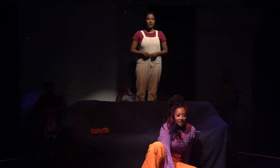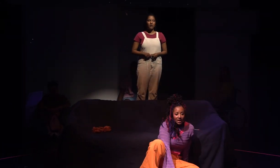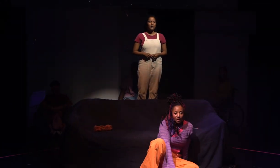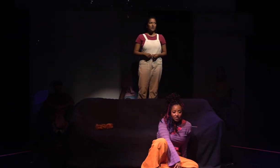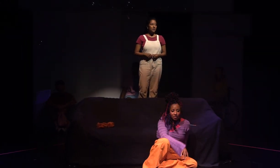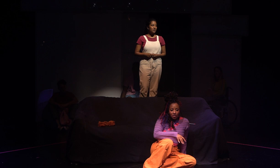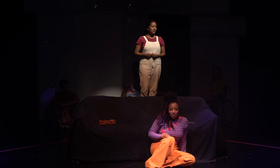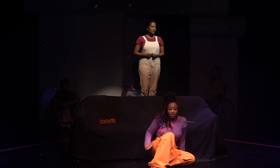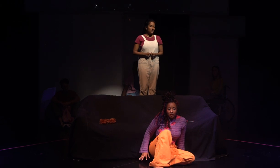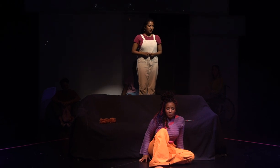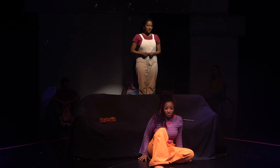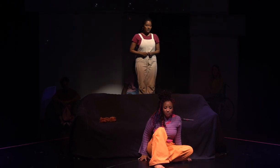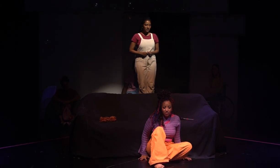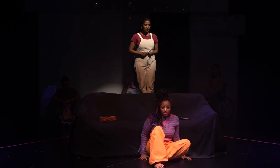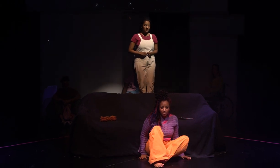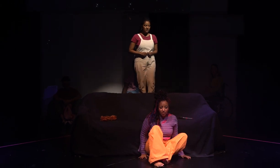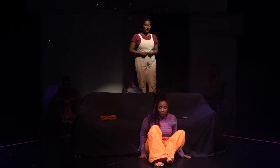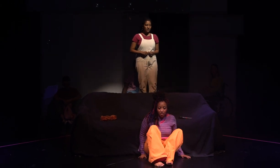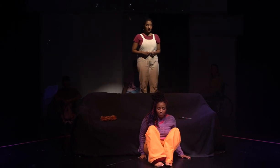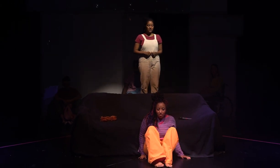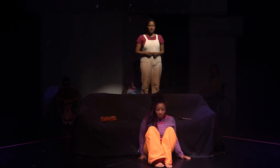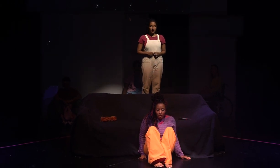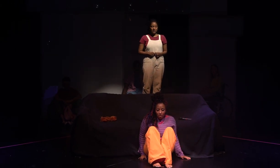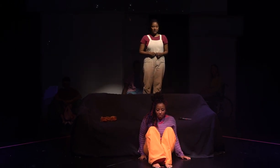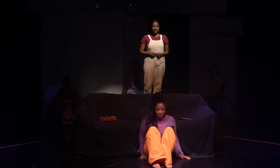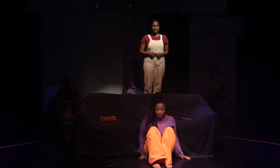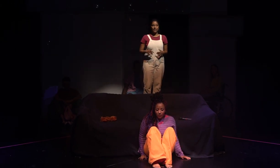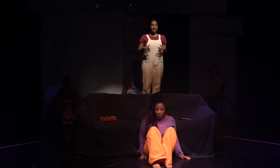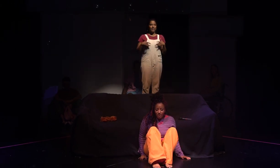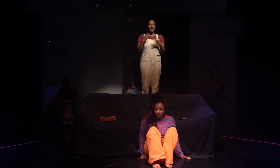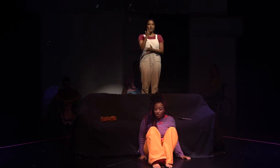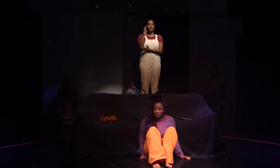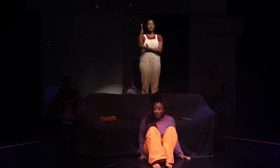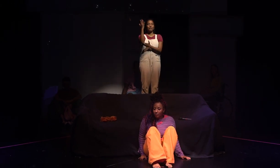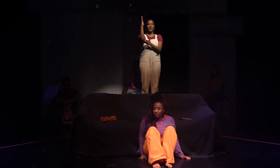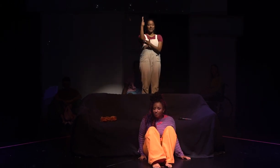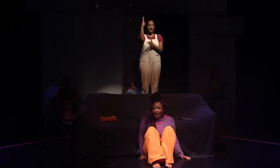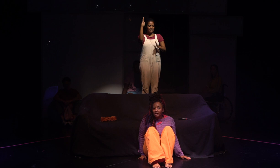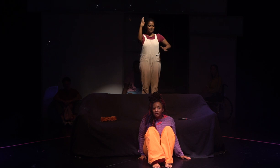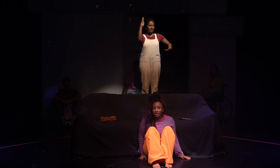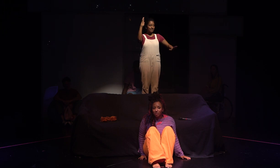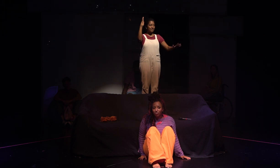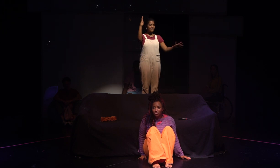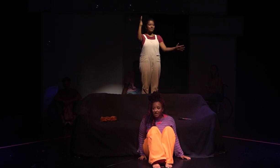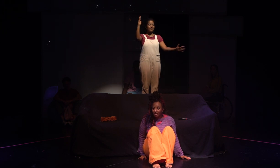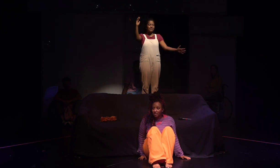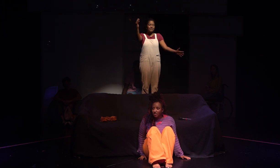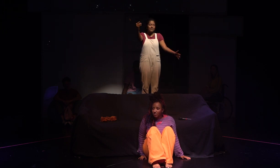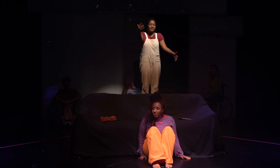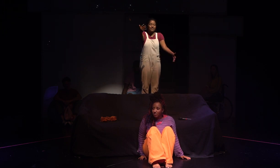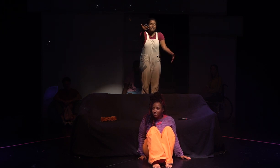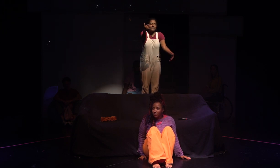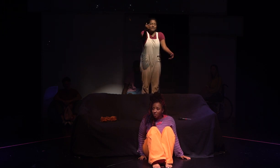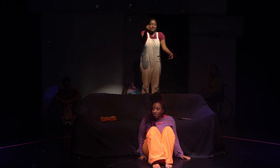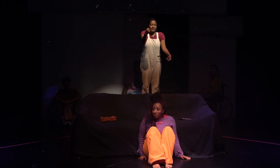The trunk of the tree follows the curve of my back and gently holds me.